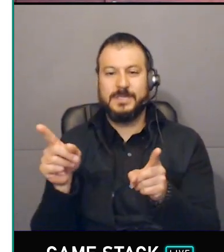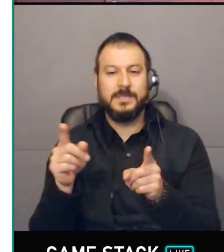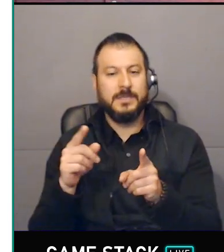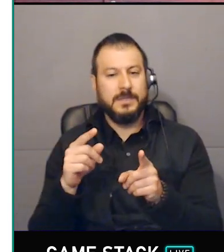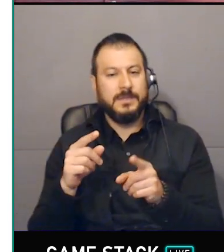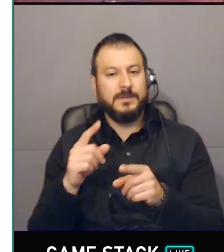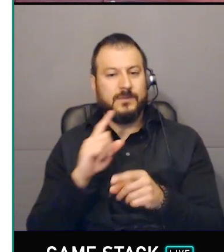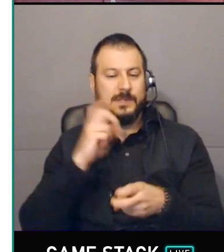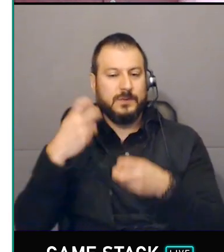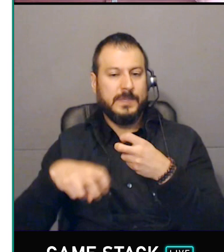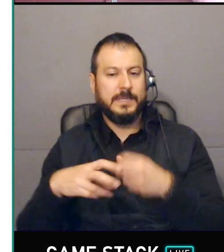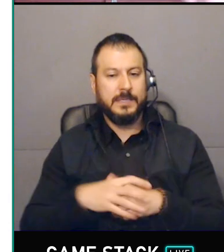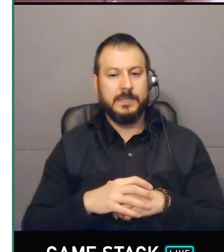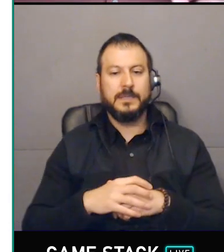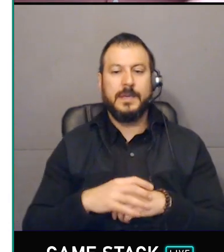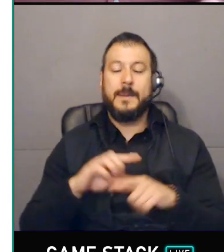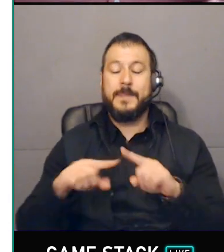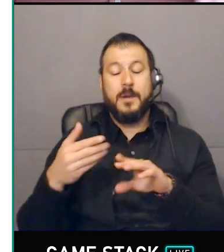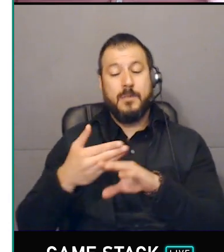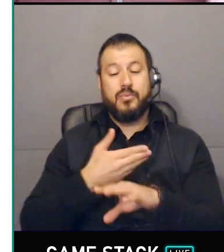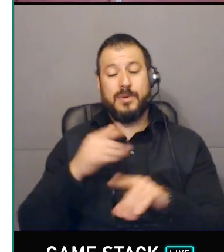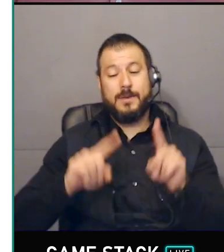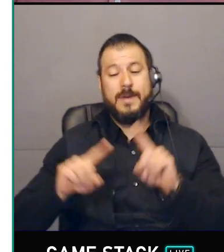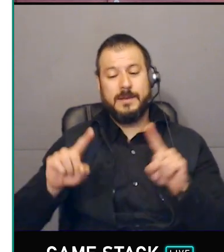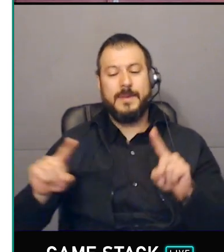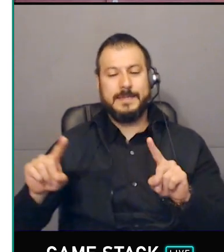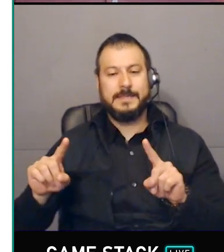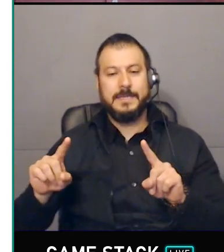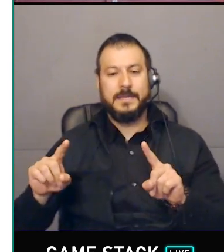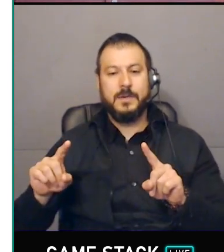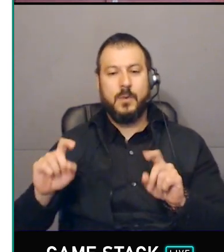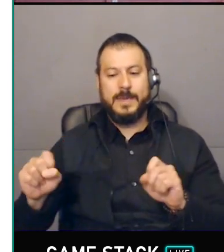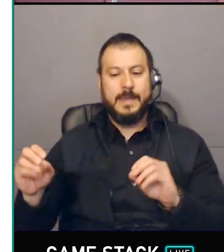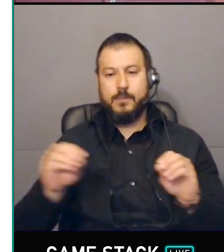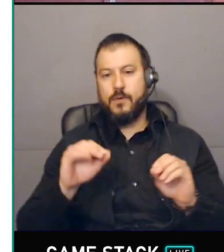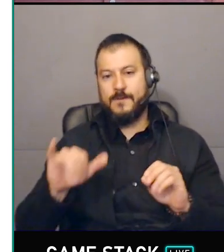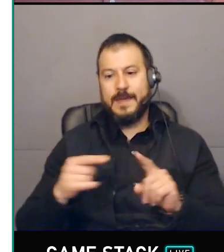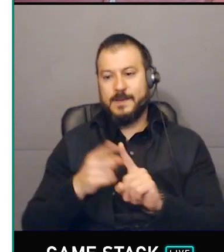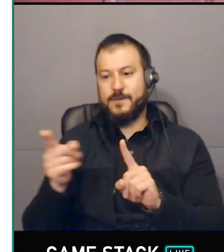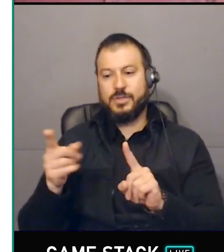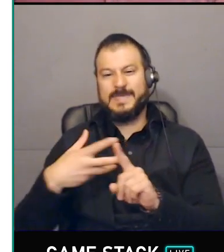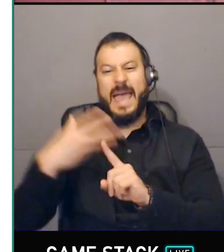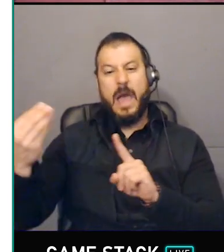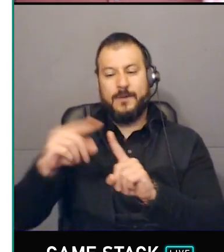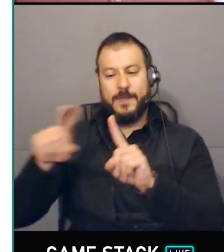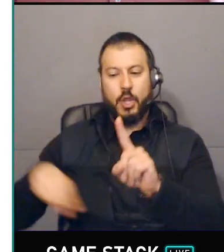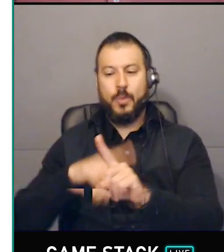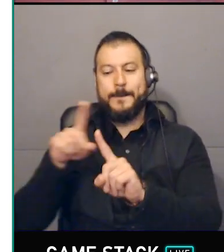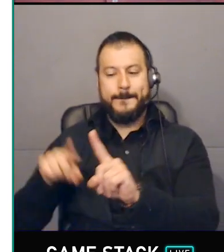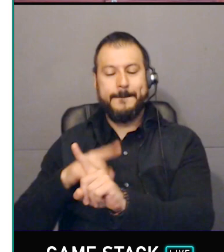be really tricky, but by pre-randomizing we can move this divergence out of the inner loop, and the point is if you